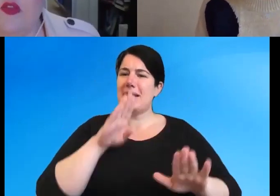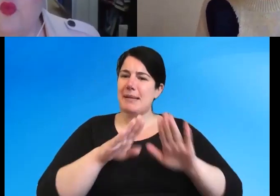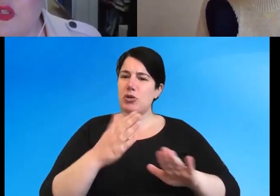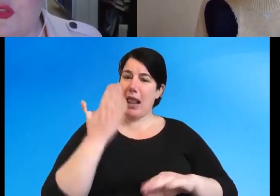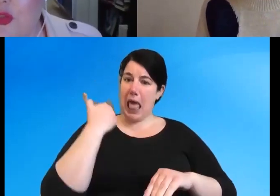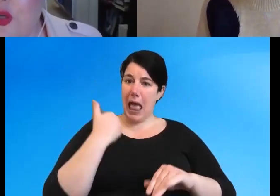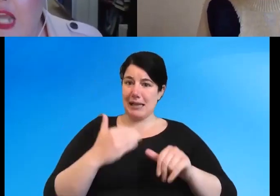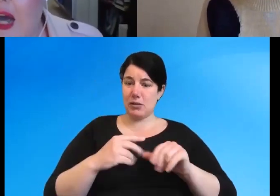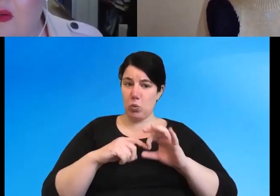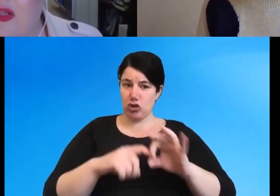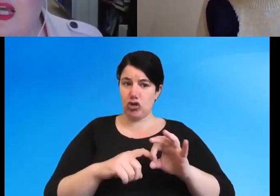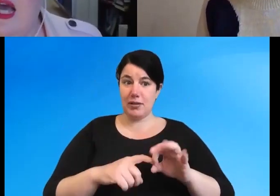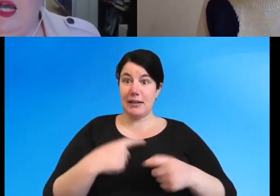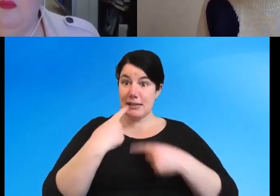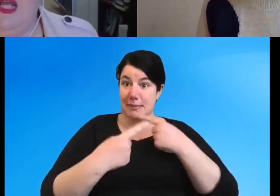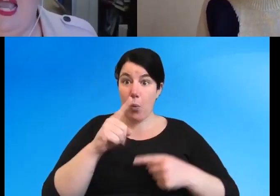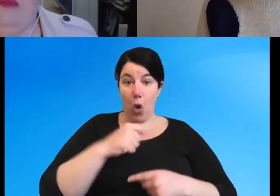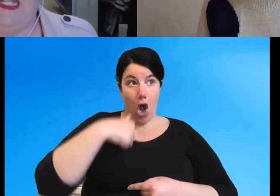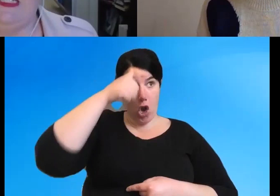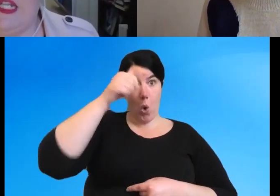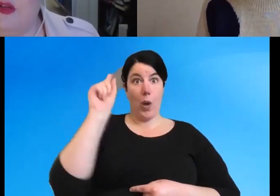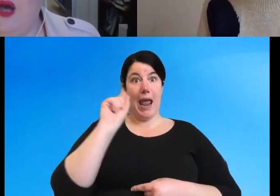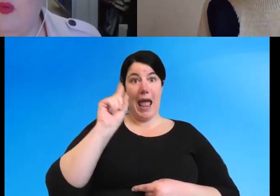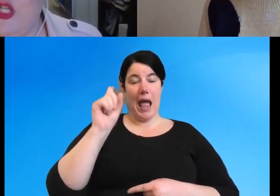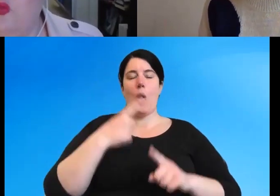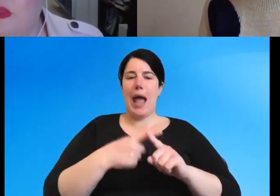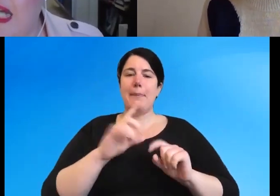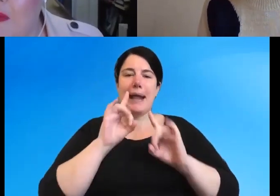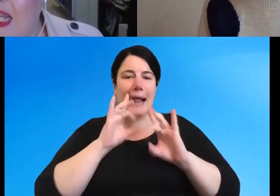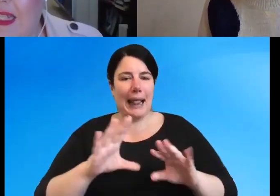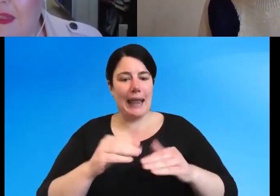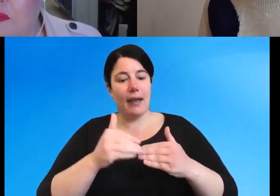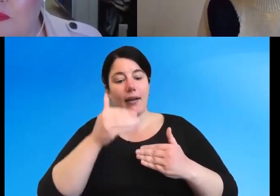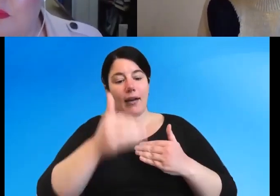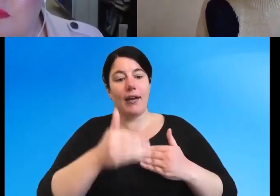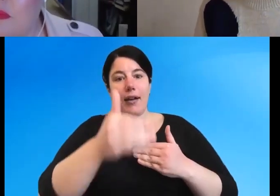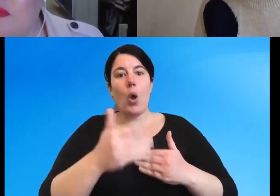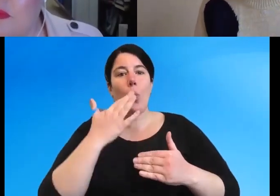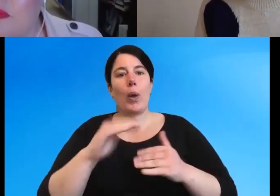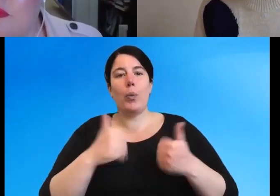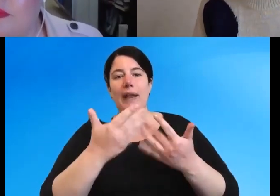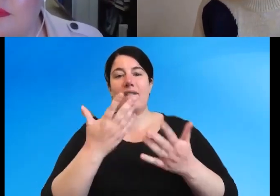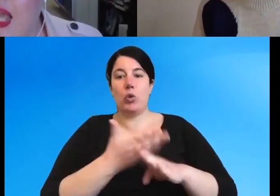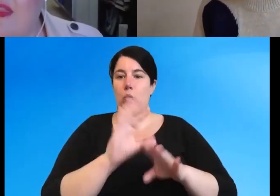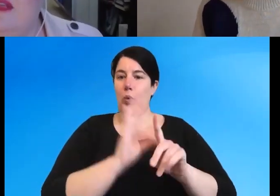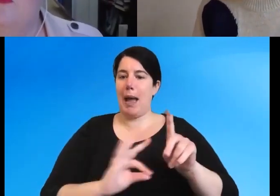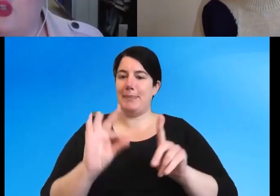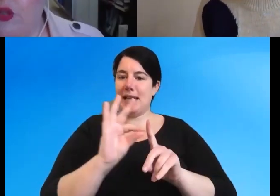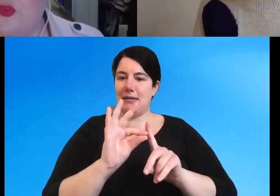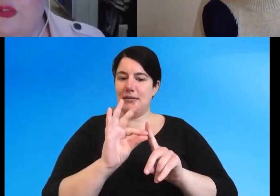Tell them what you do know now, and be clear about when you'll be updating them. And follow through.